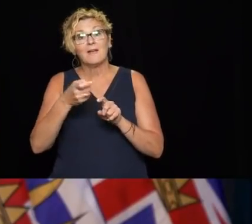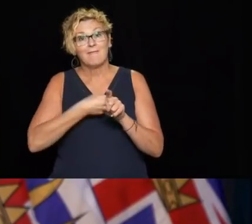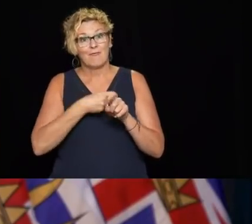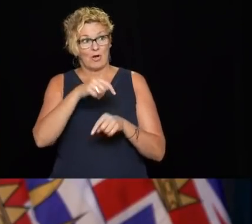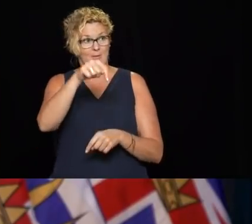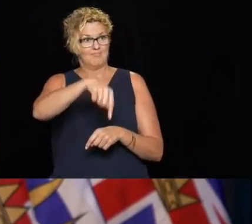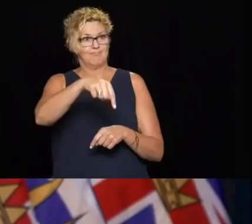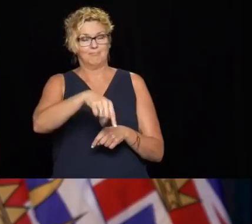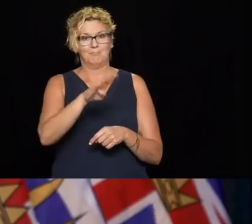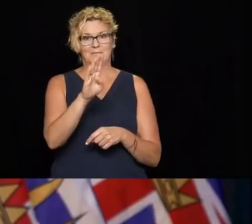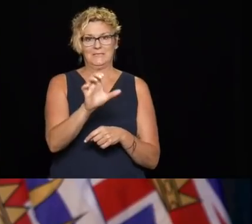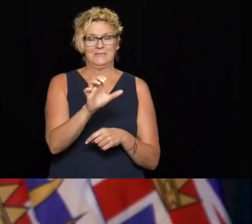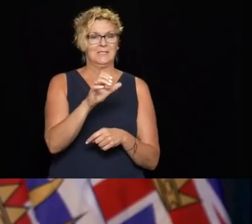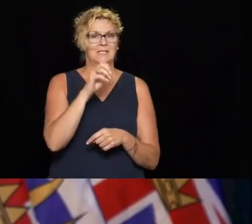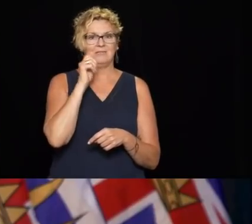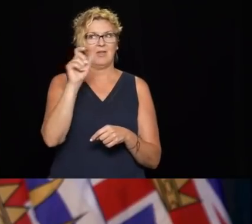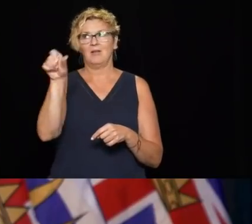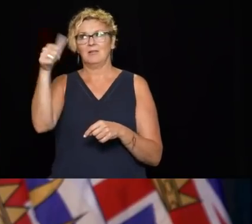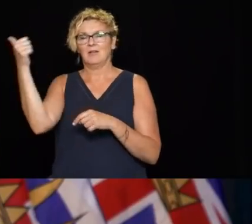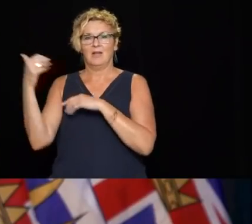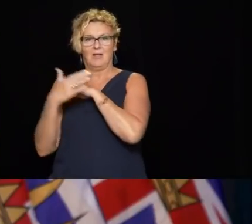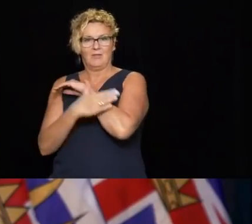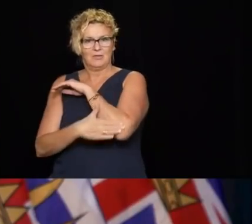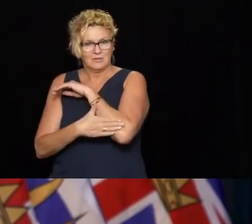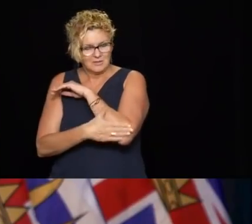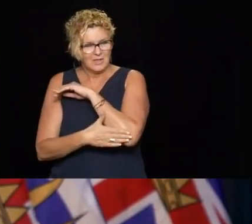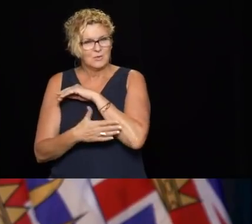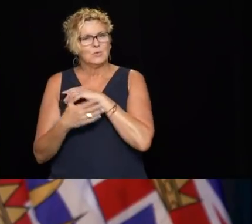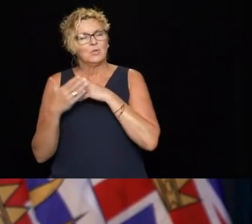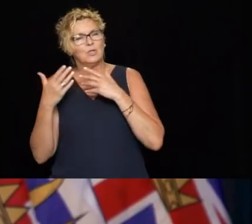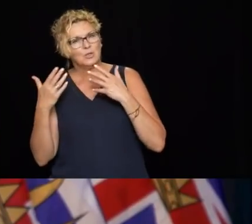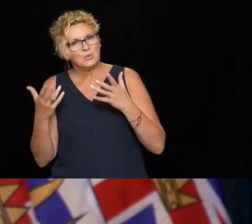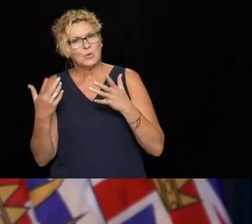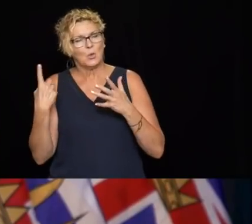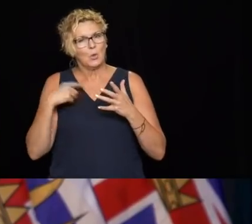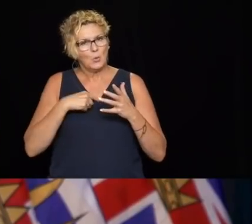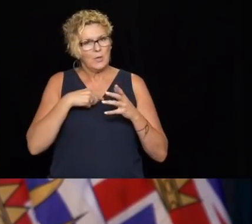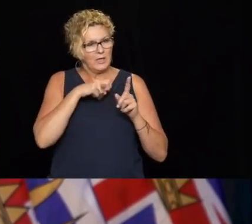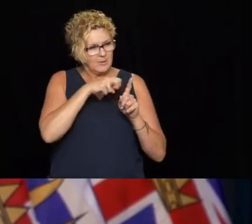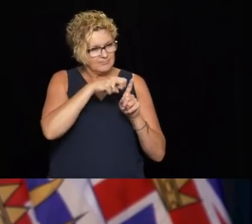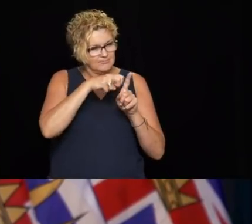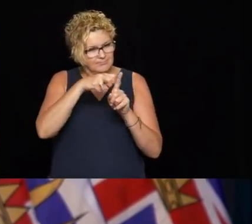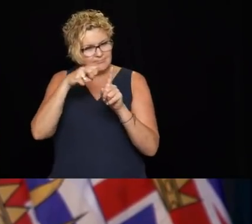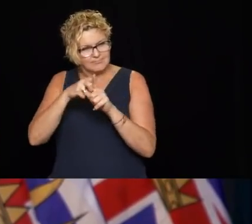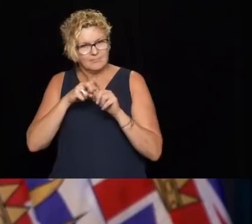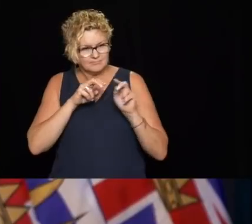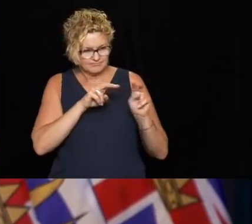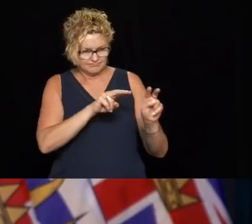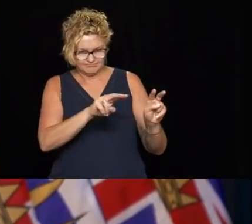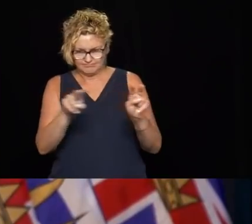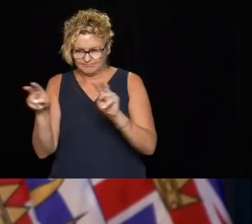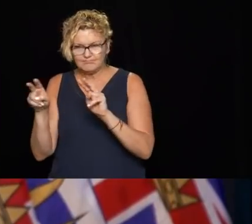with somebody who had bought it here in BC that is something we have been watching very carefully and that is one of those indicators